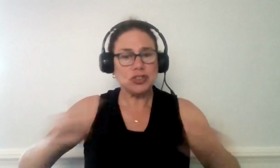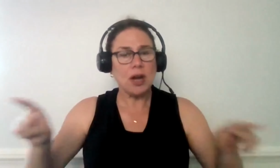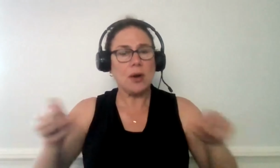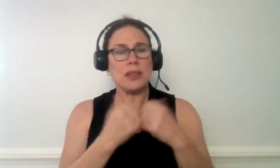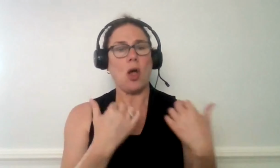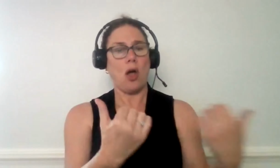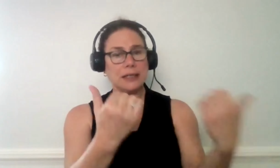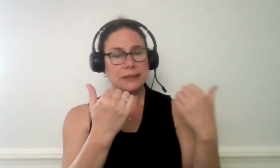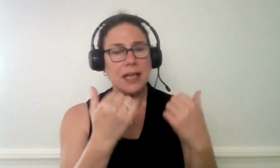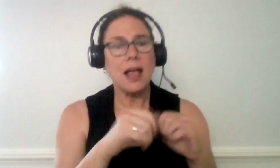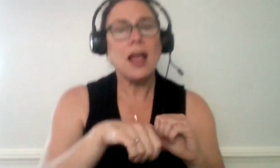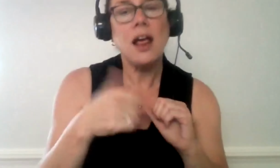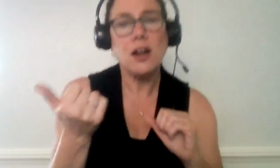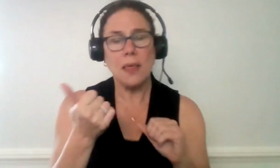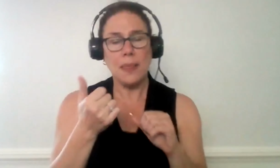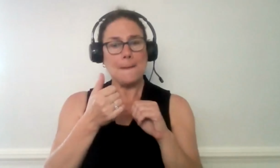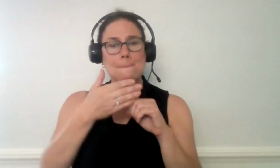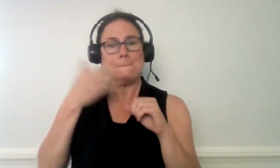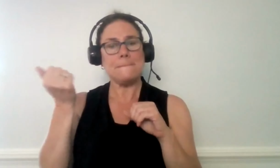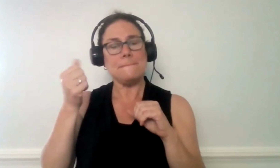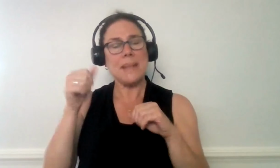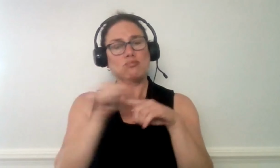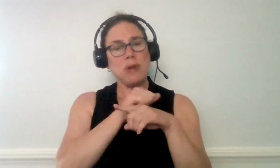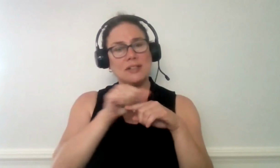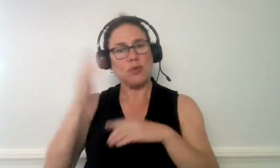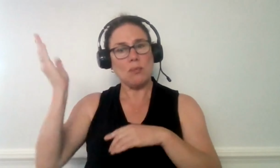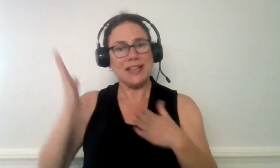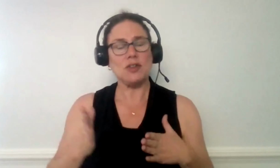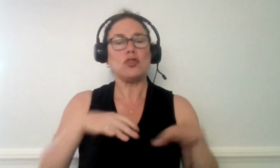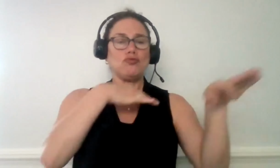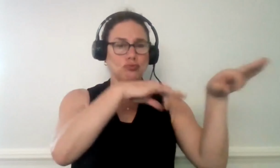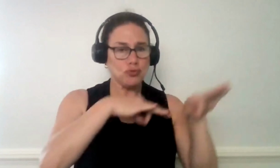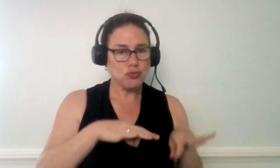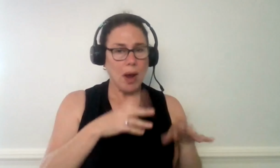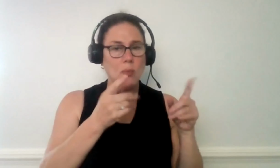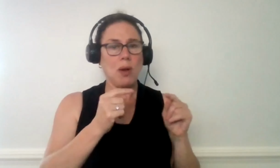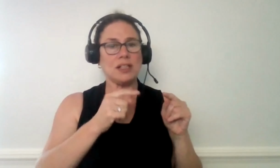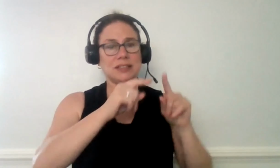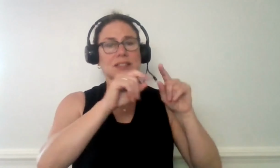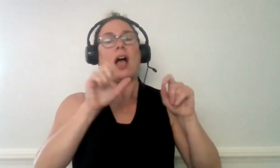And another best practice is for the presenter to also describe what is on the screen as they present as well.